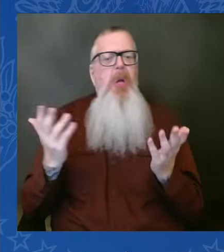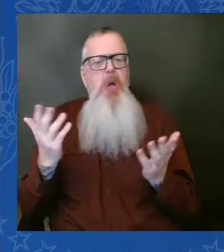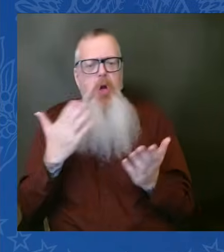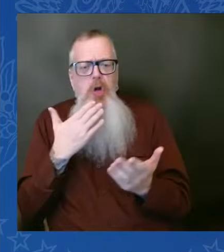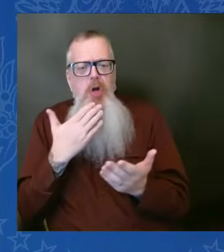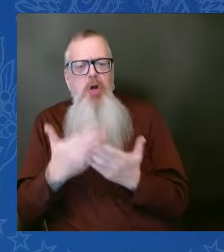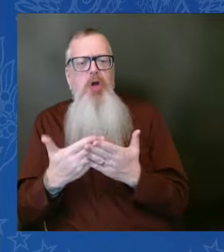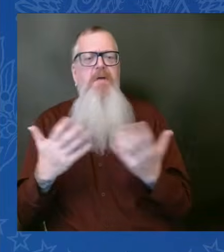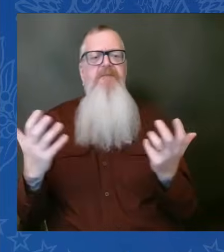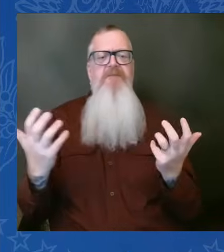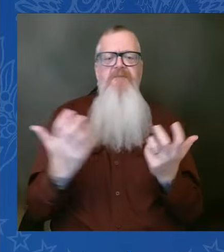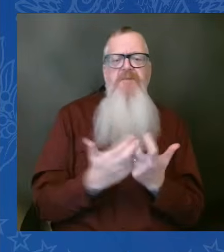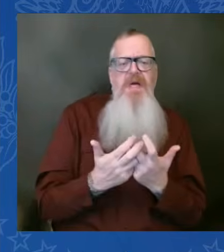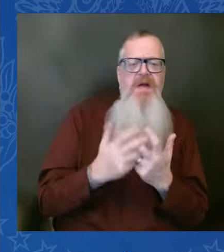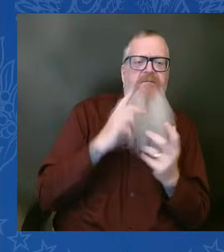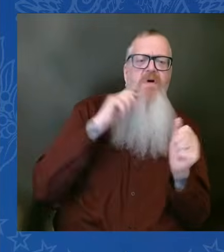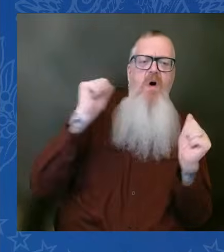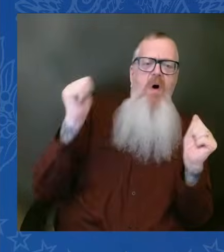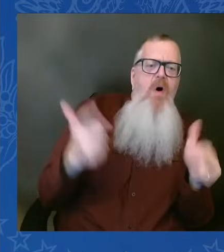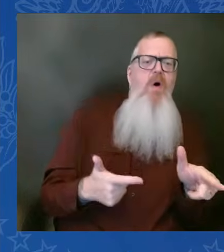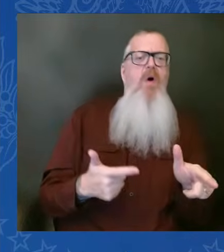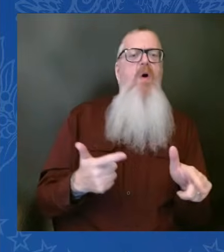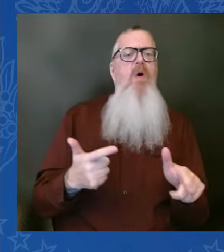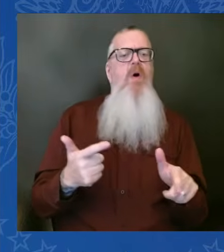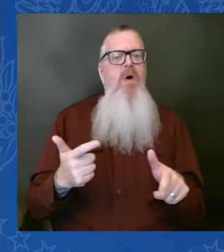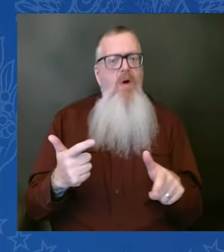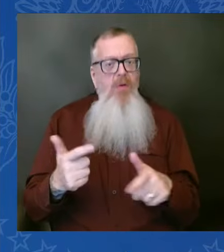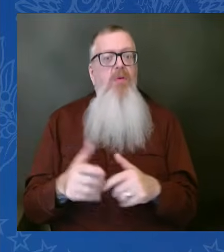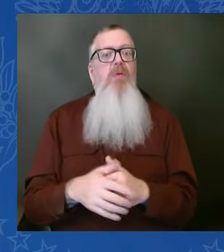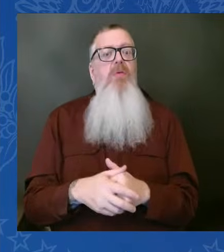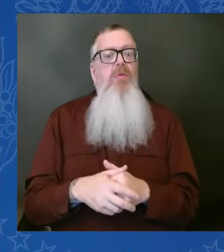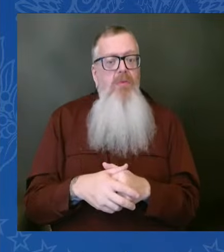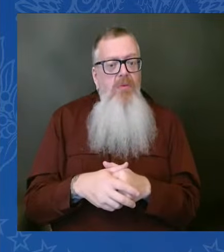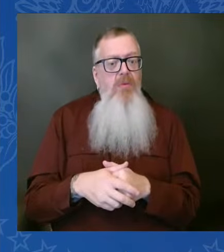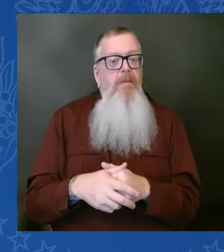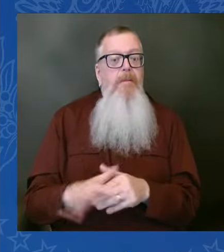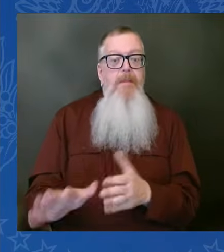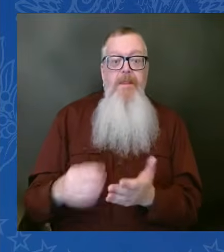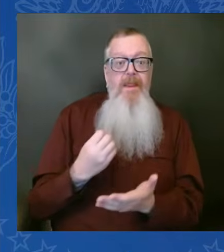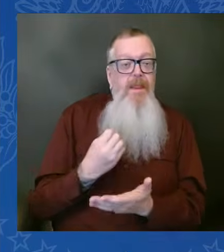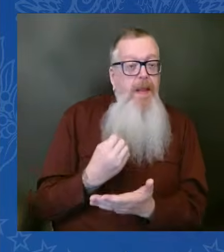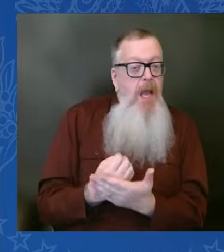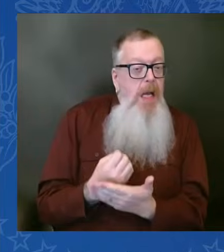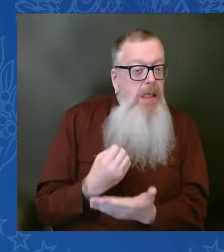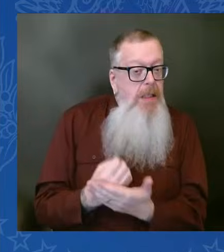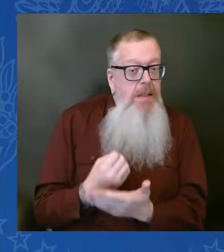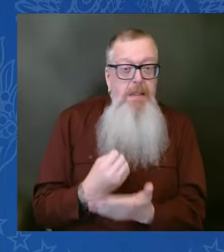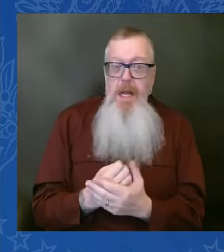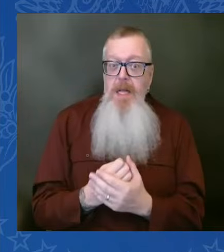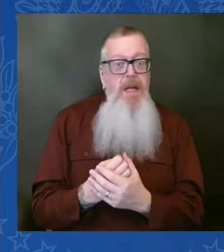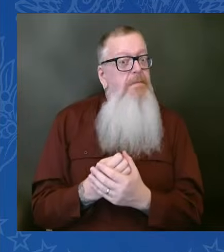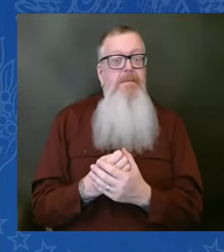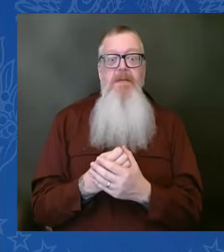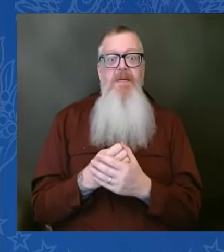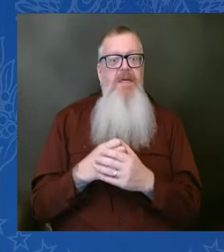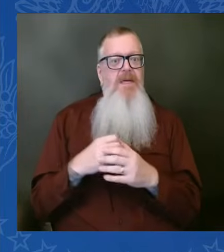became more concentrated in few major cities, while the heartland and communities were left behind.